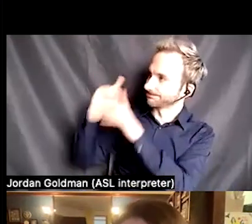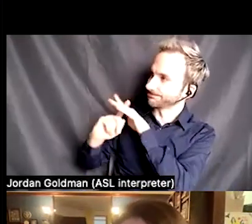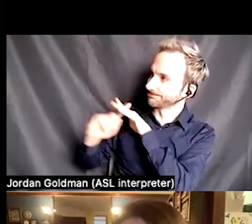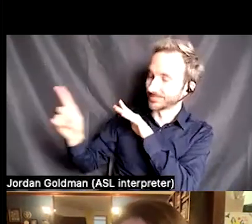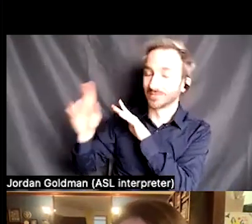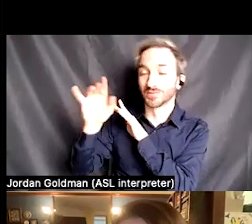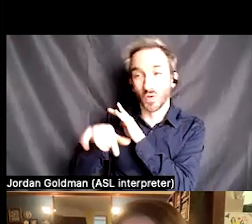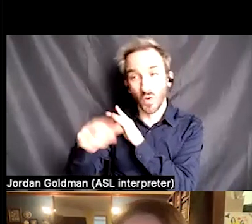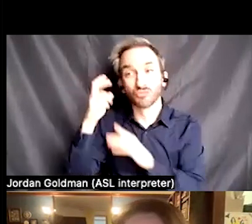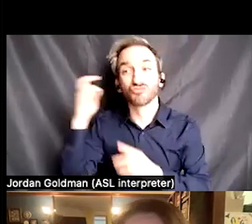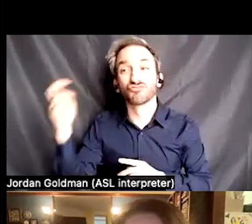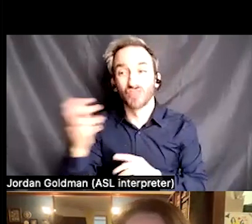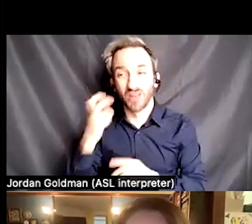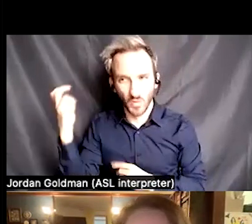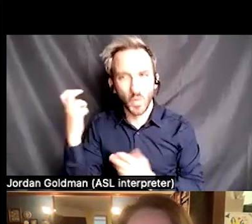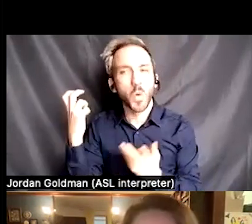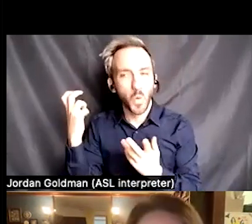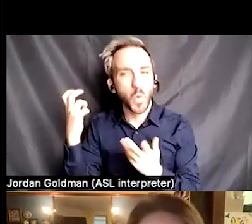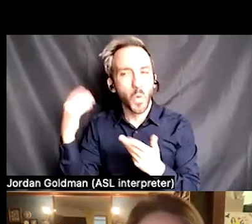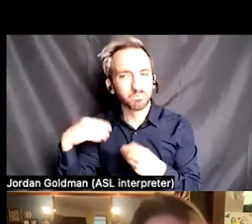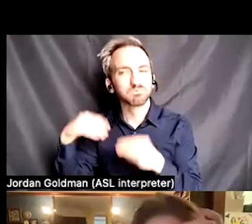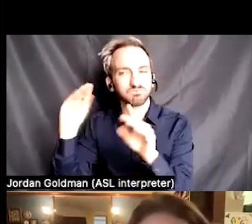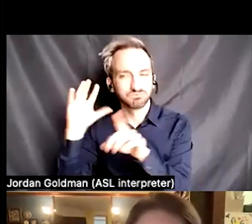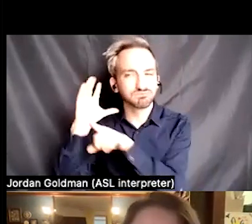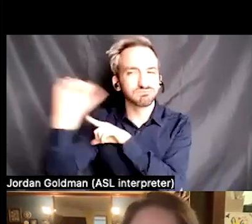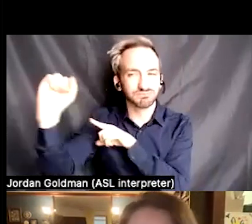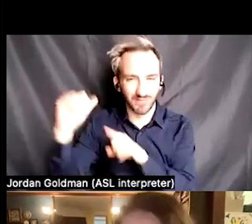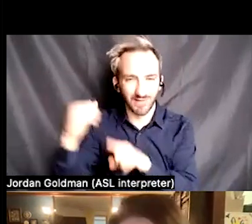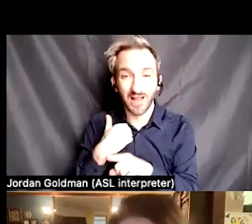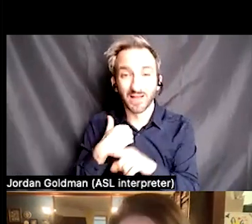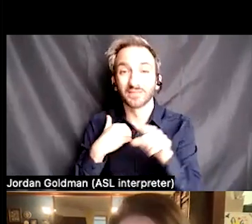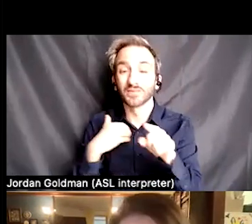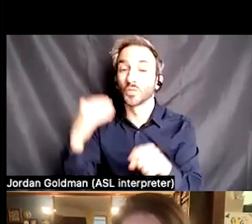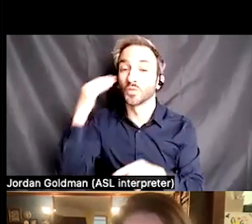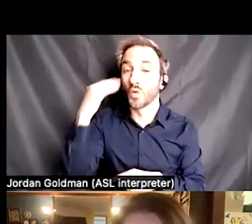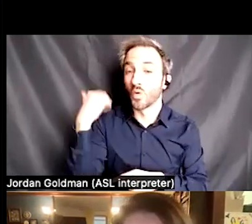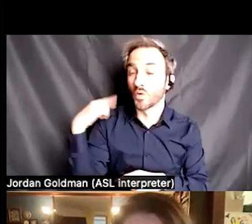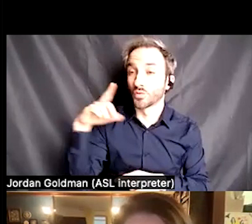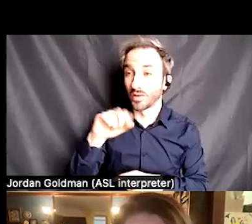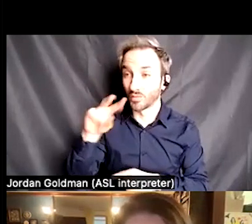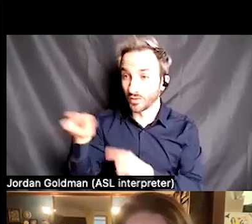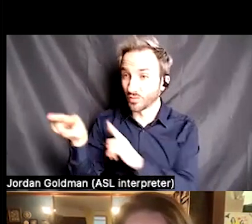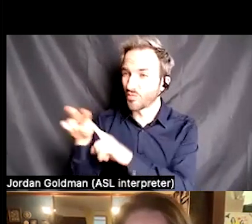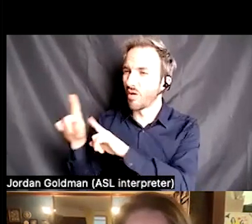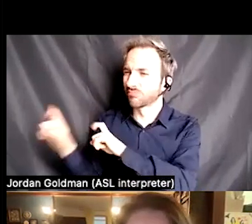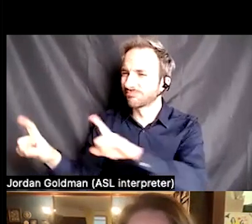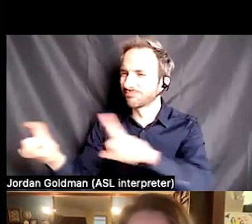we know from studies that 28.3% of Canadians were planning international travel in 2022. Some of the